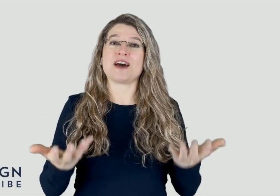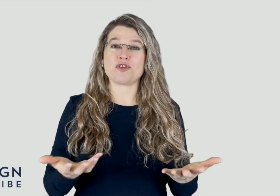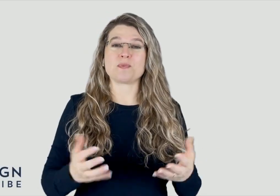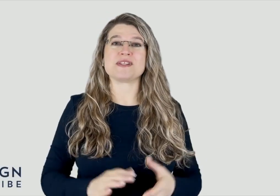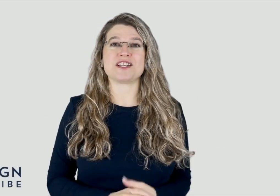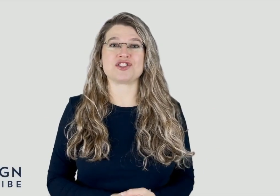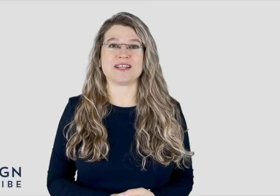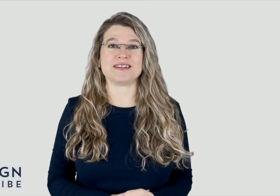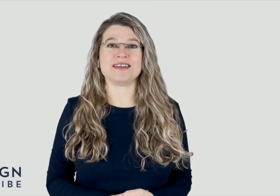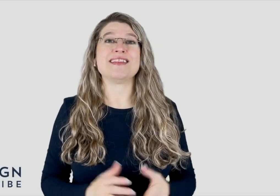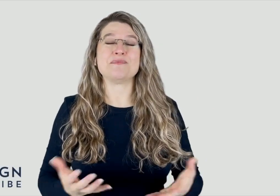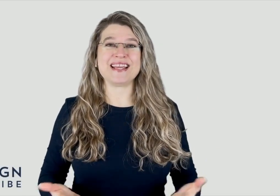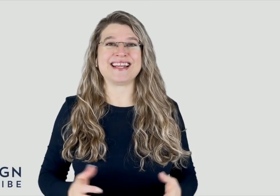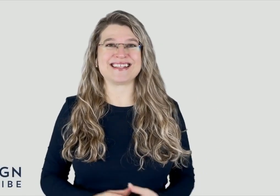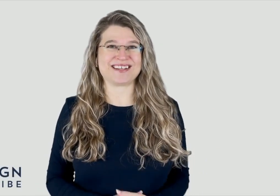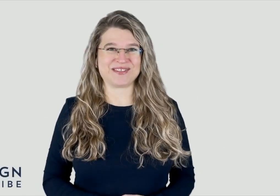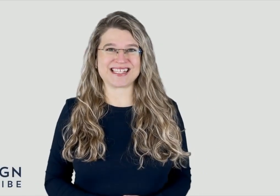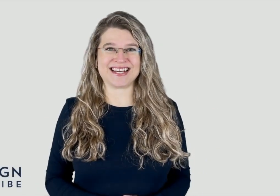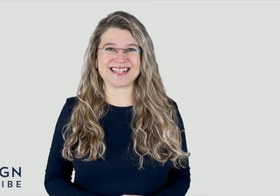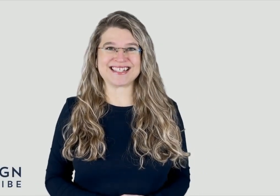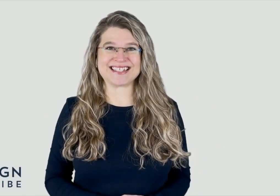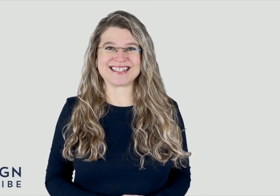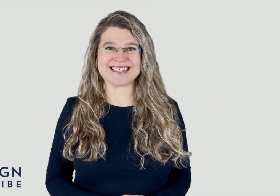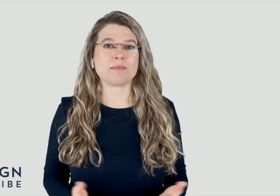how they're positioned, and the meanings of the signs.